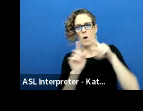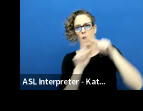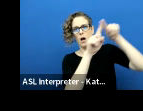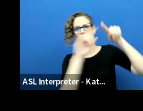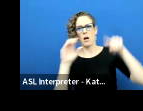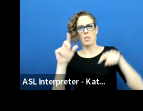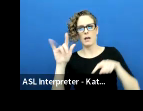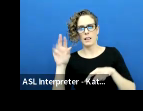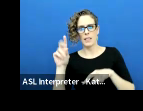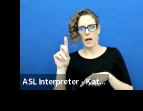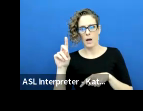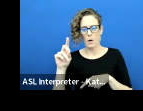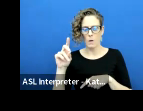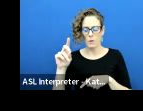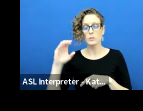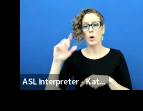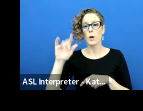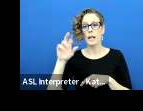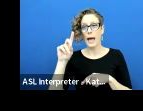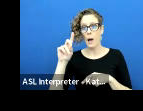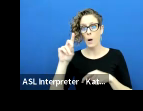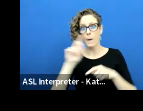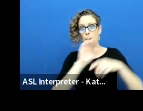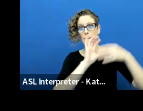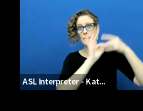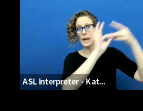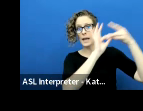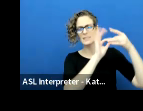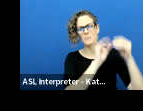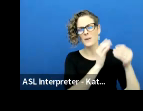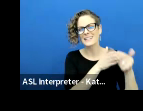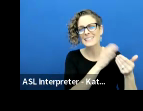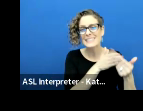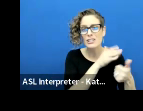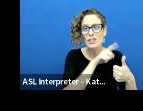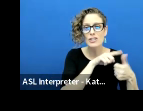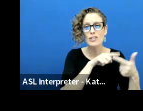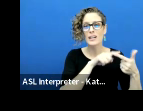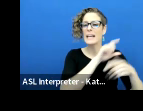uh so that cloud-based is easier simpler to set up often cheaper they can be more expensive to run